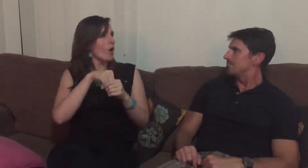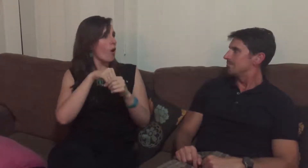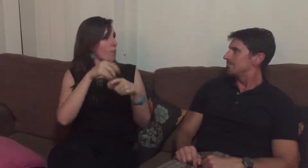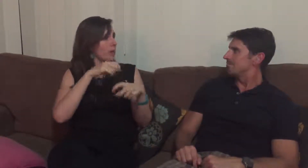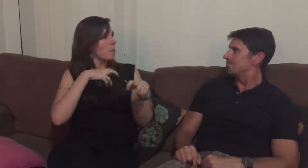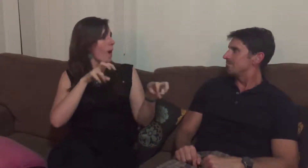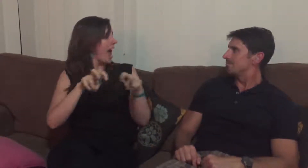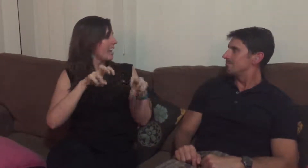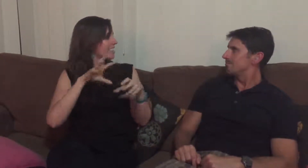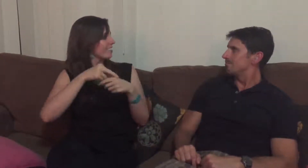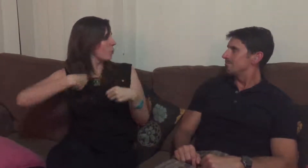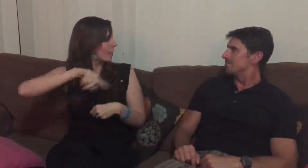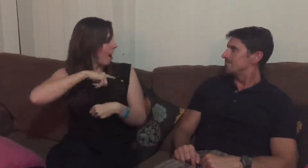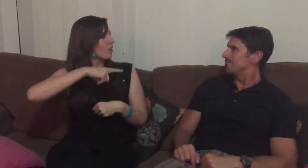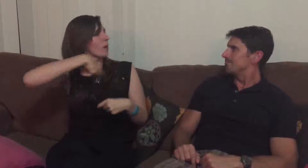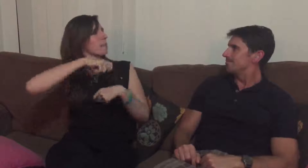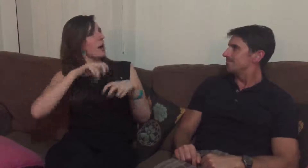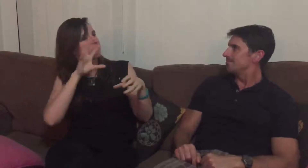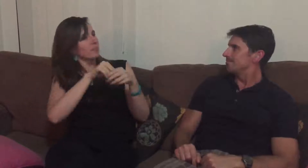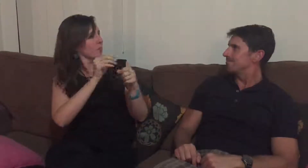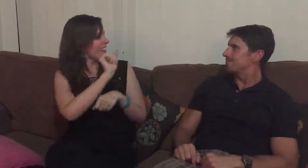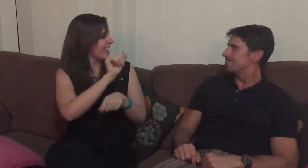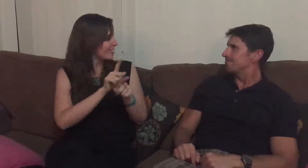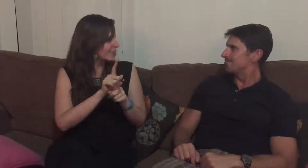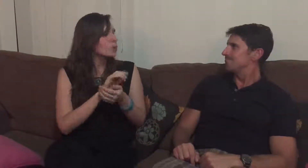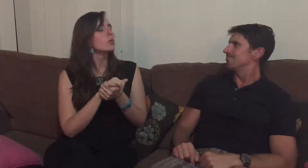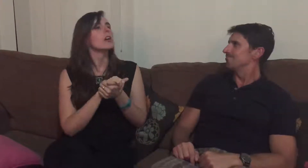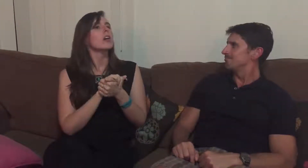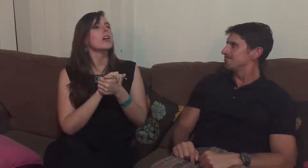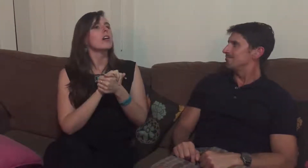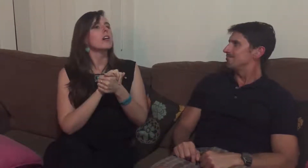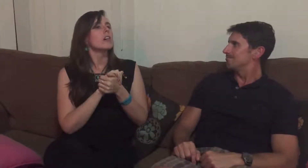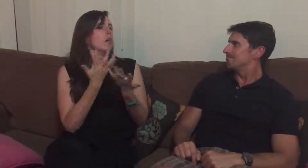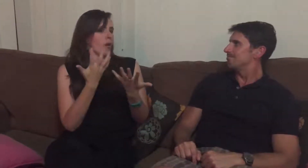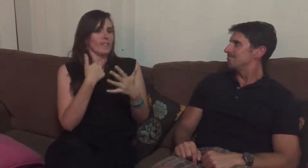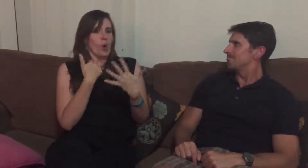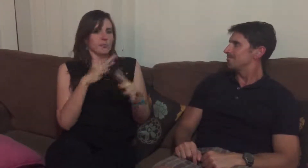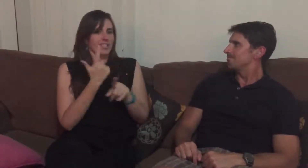to see the Deaf community, to see our language, our community and culture, and to become part of it.